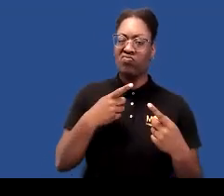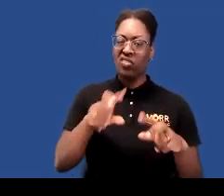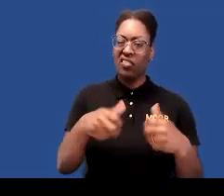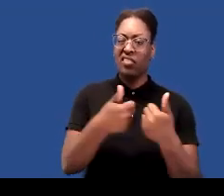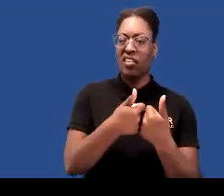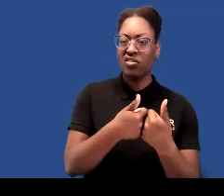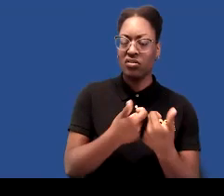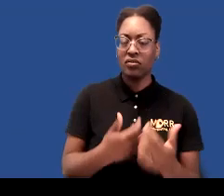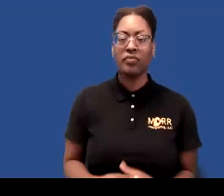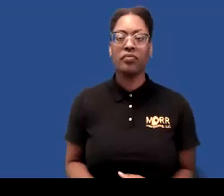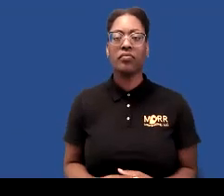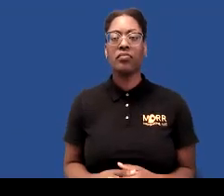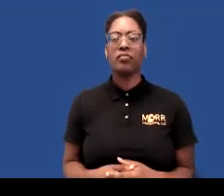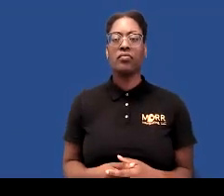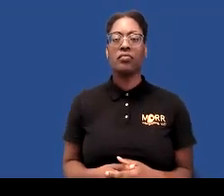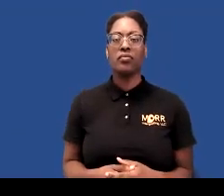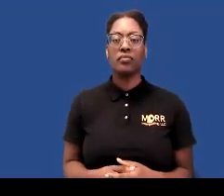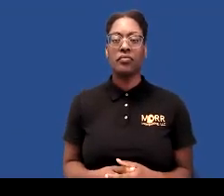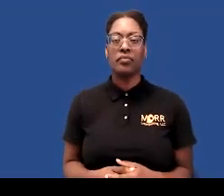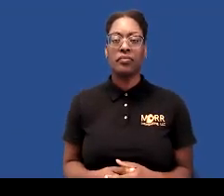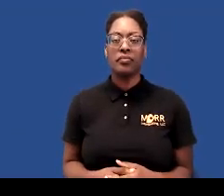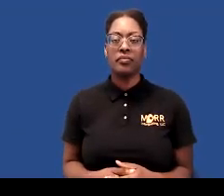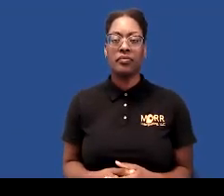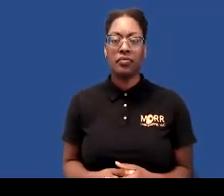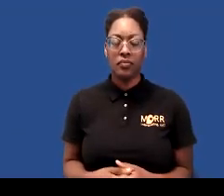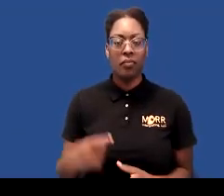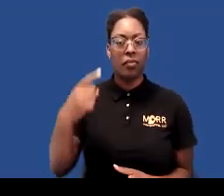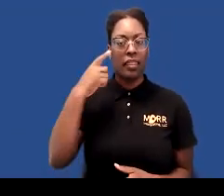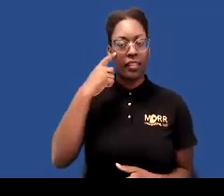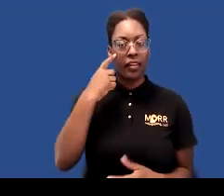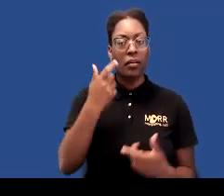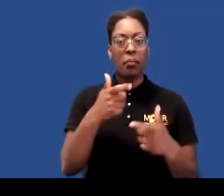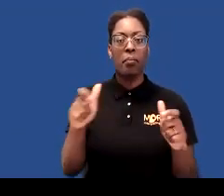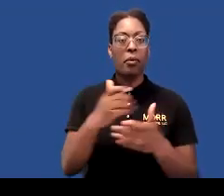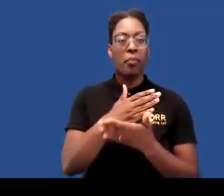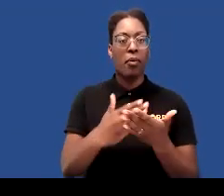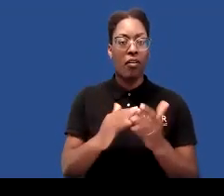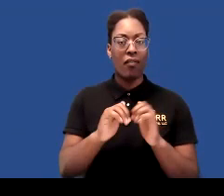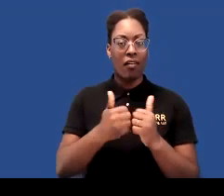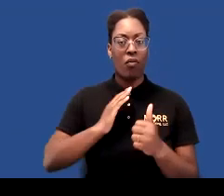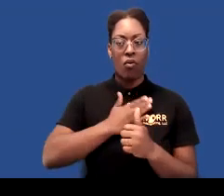in the presentation, but this "or not" is a big part, I think, of how asynchronous sessions function and how they can empower students.